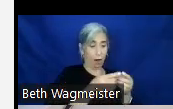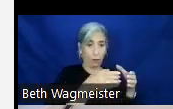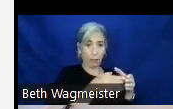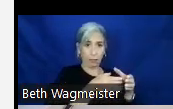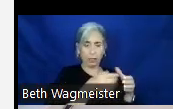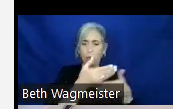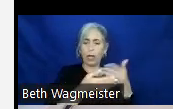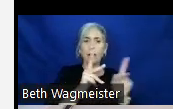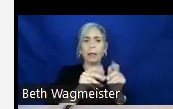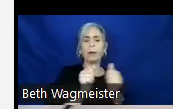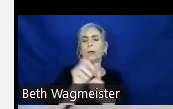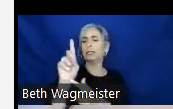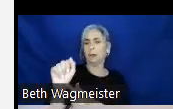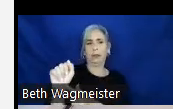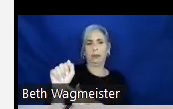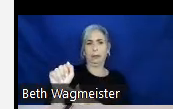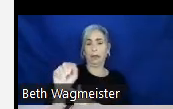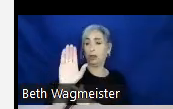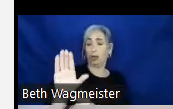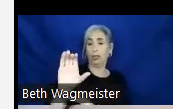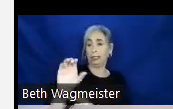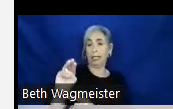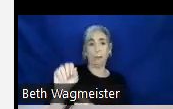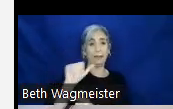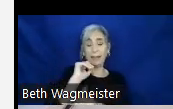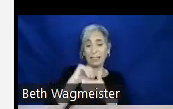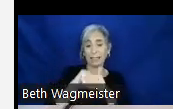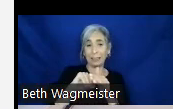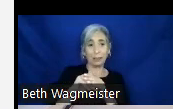people with disabilities. If your CMS isn't accessible you can't do that. That would be